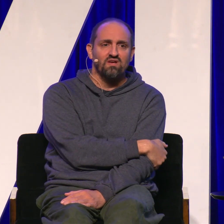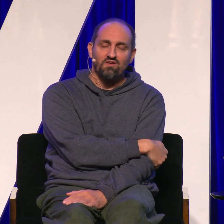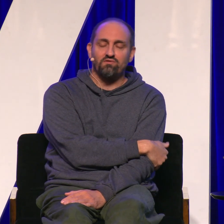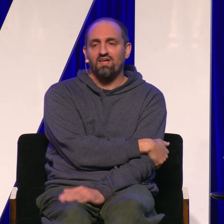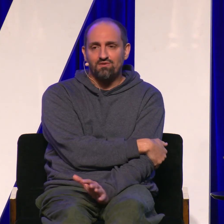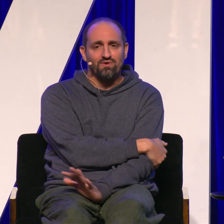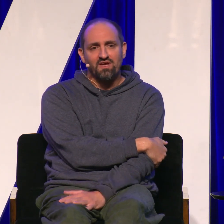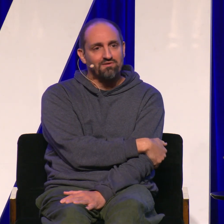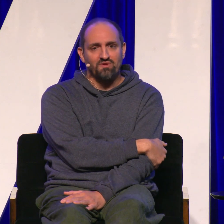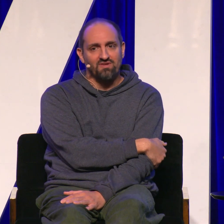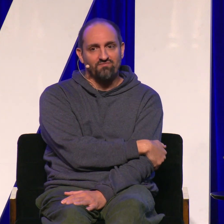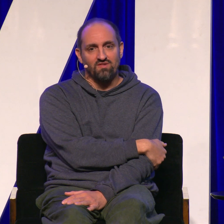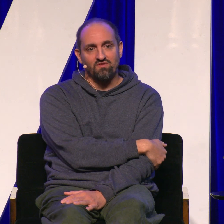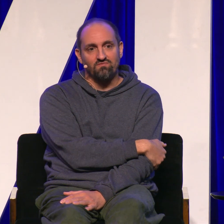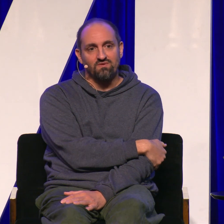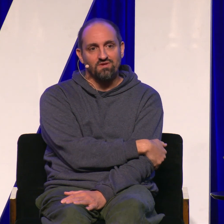Not can we or can't we be offensive, you know?